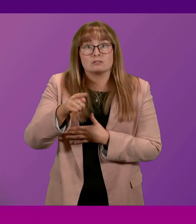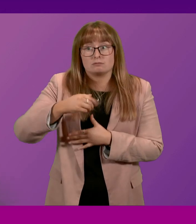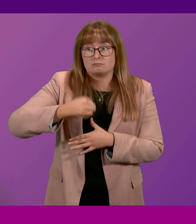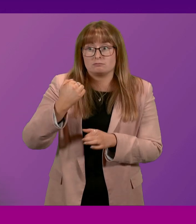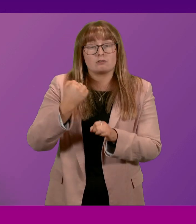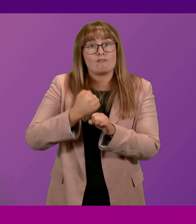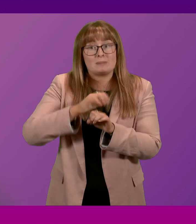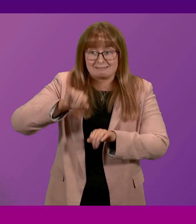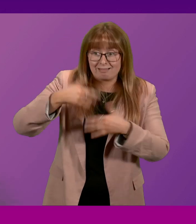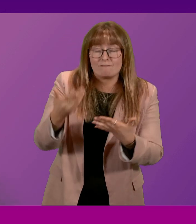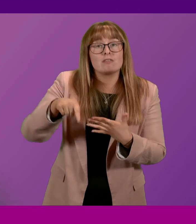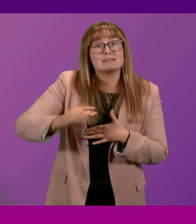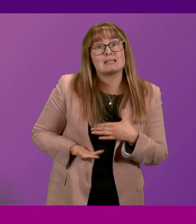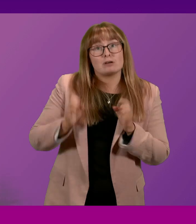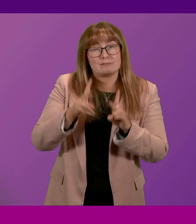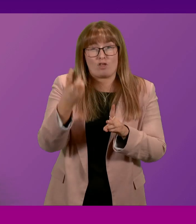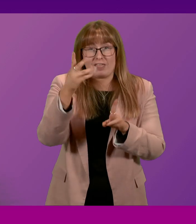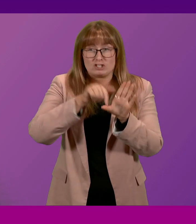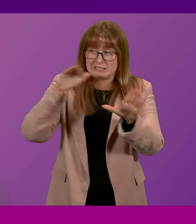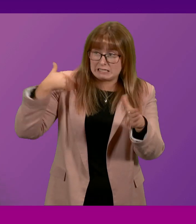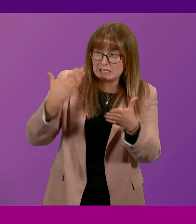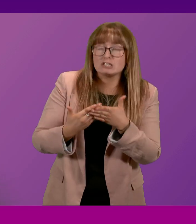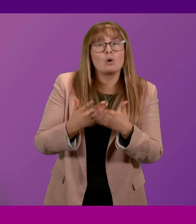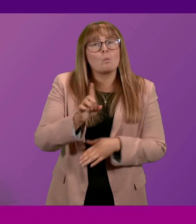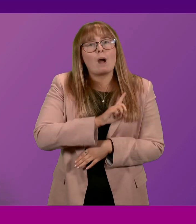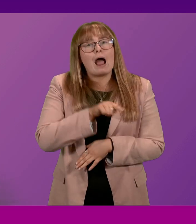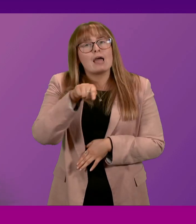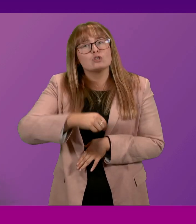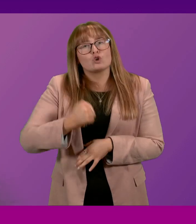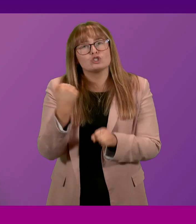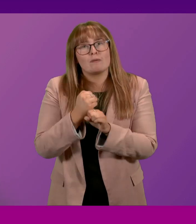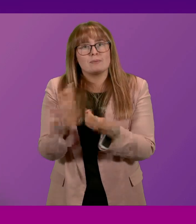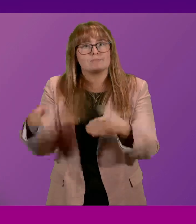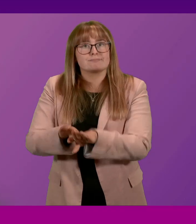young people across Scotland for 30 years. Why has the Scottish Government decided to shut it down?